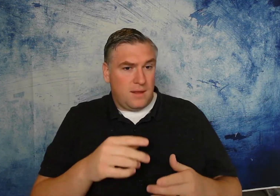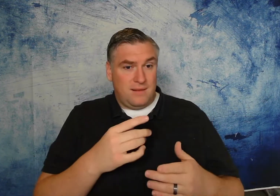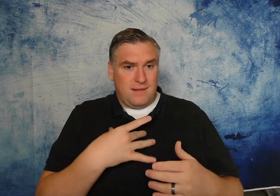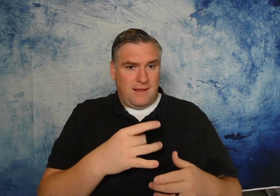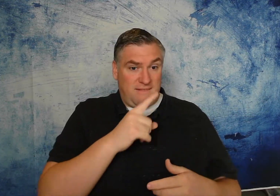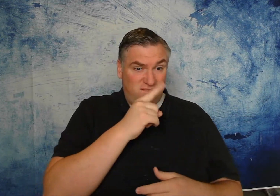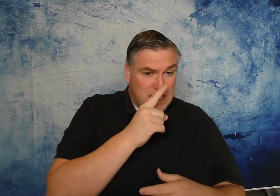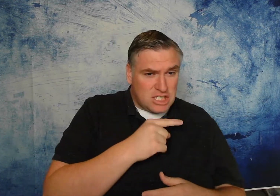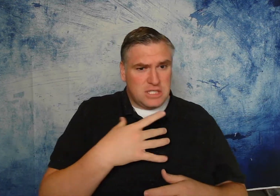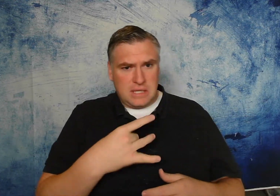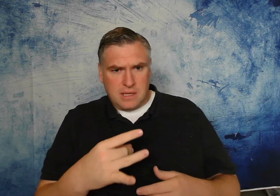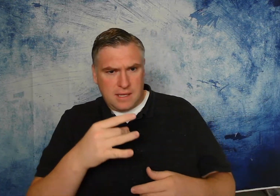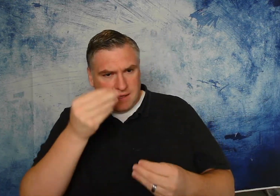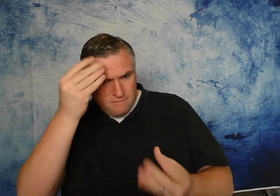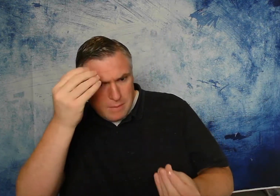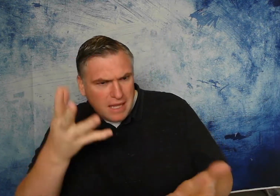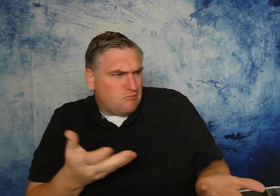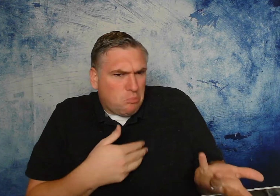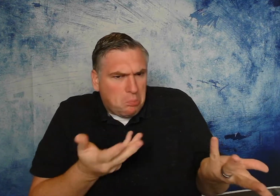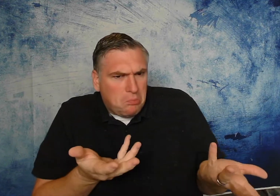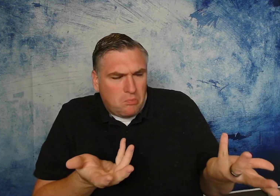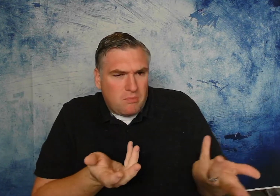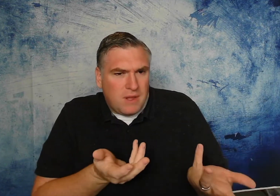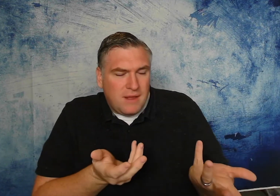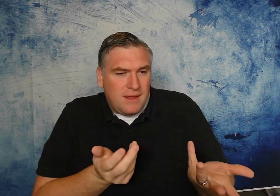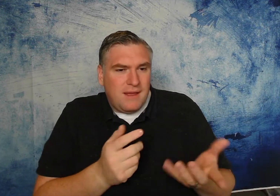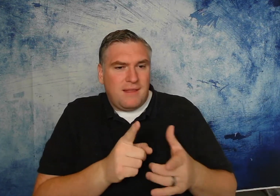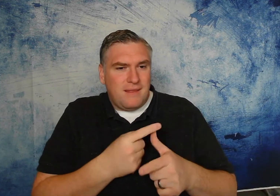like it? Did you not like it? Do you like fiction? Do you like informational text?"